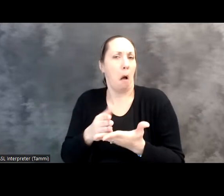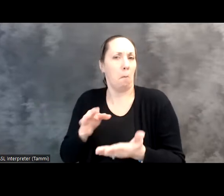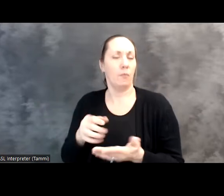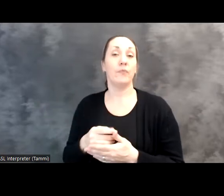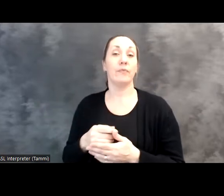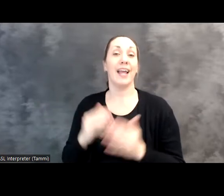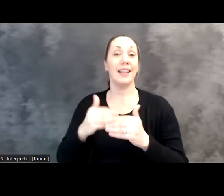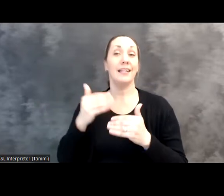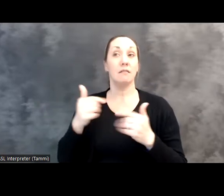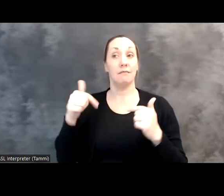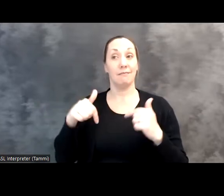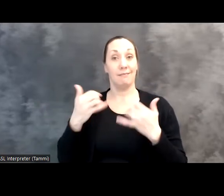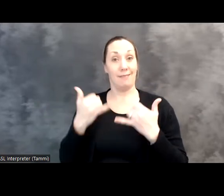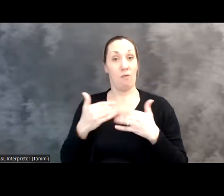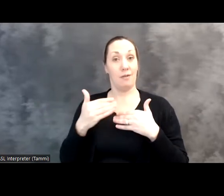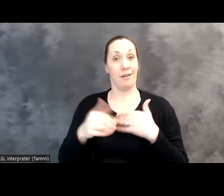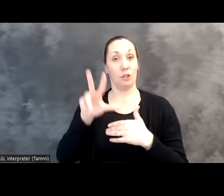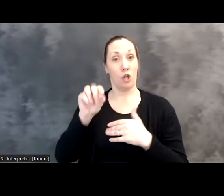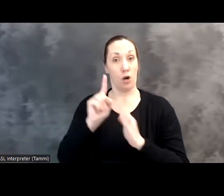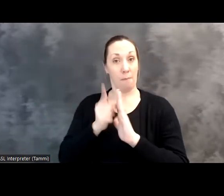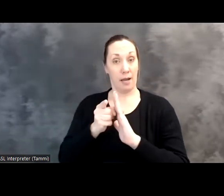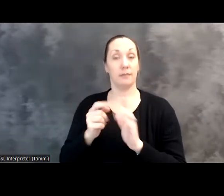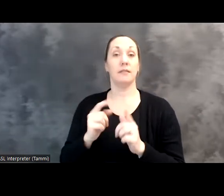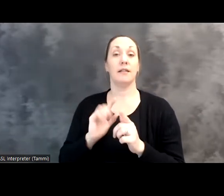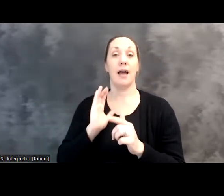consumer devices just to name a few.